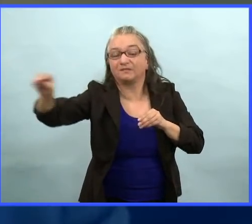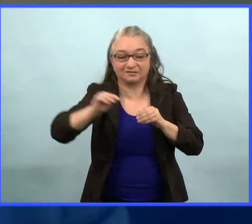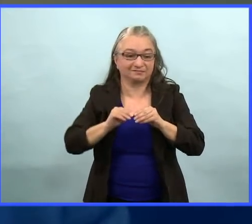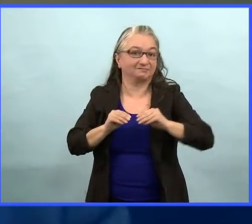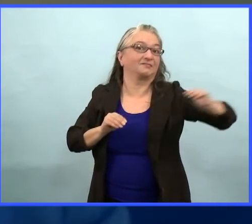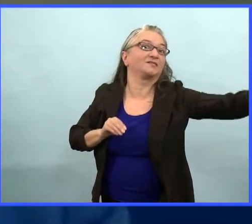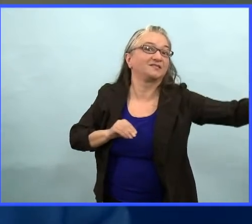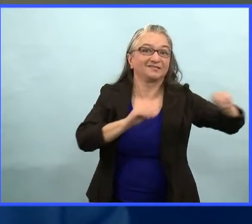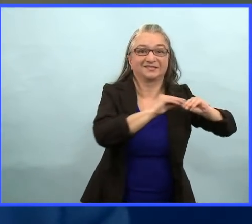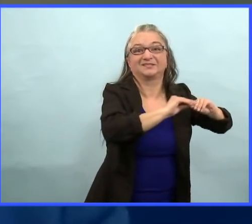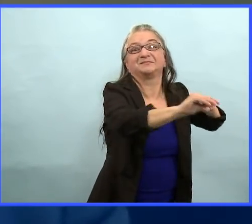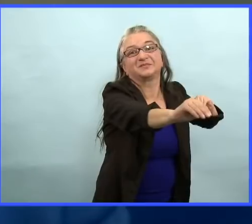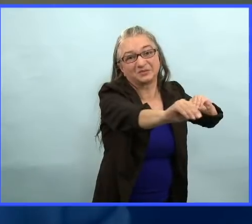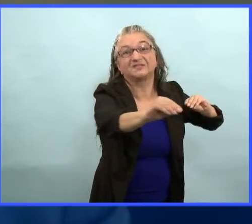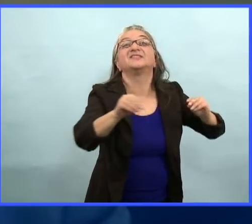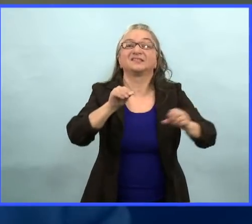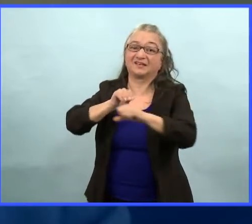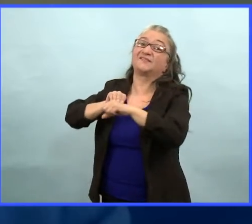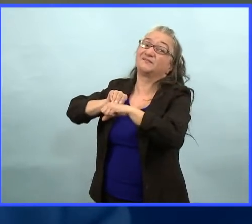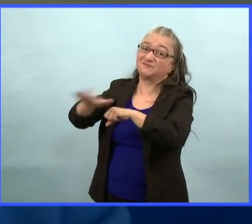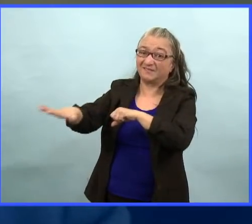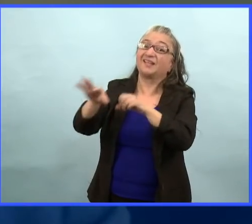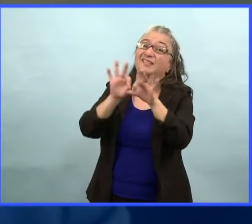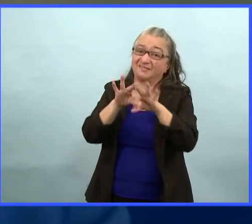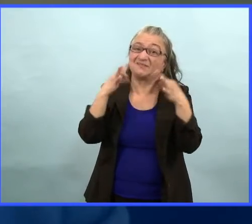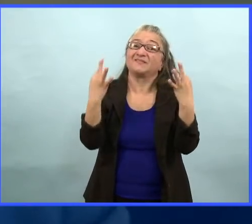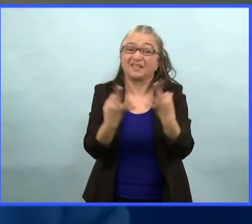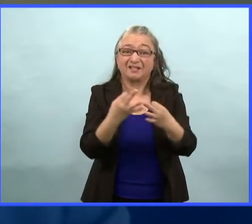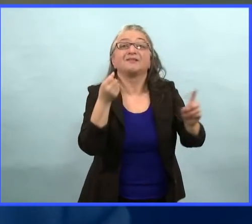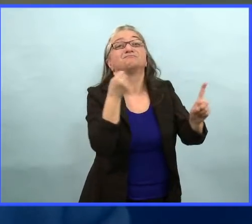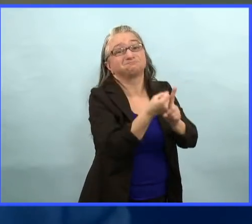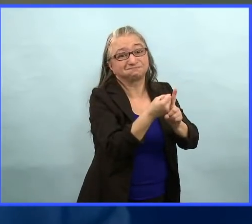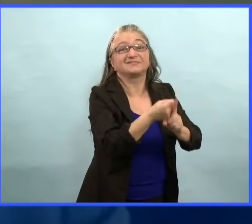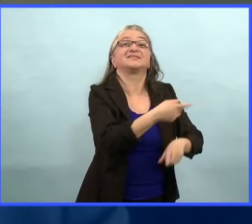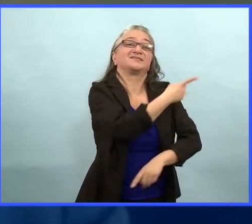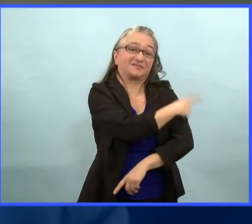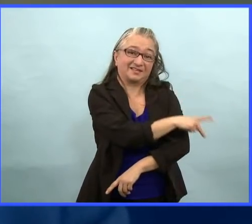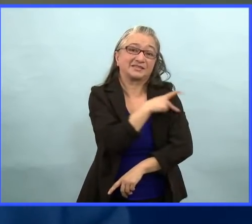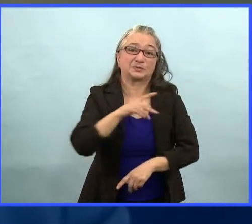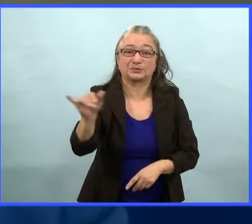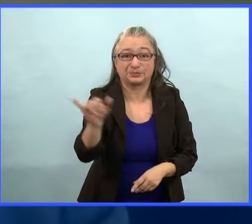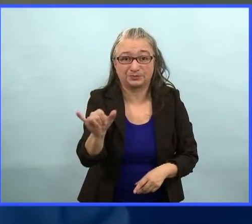distance from loved ones we also appreciate their understanding that these transfers are necessary